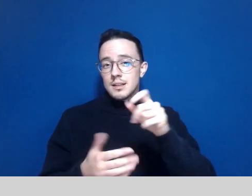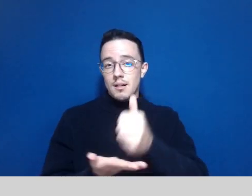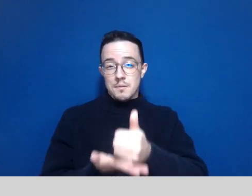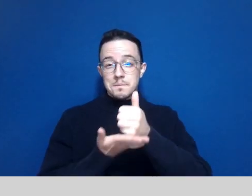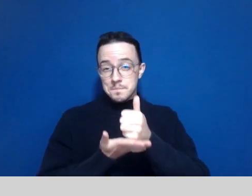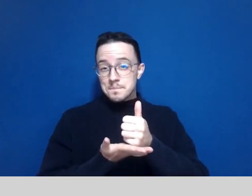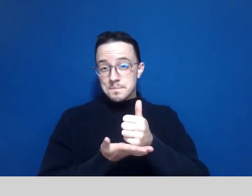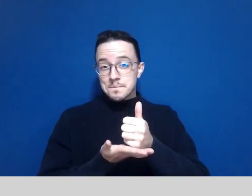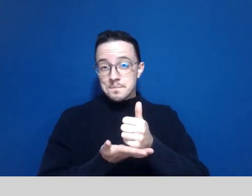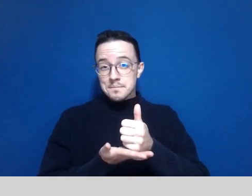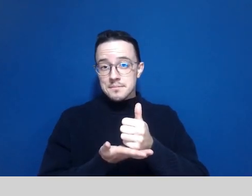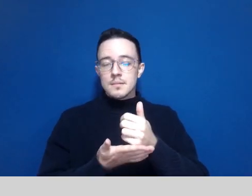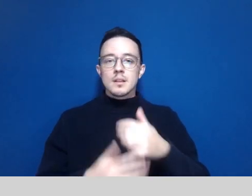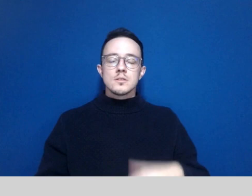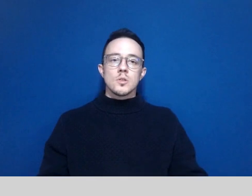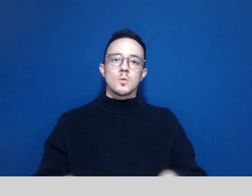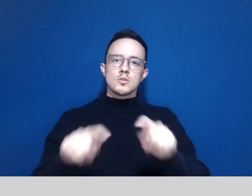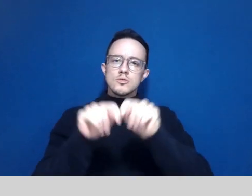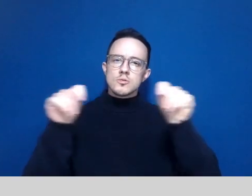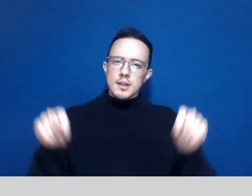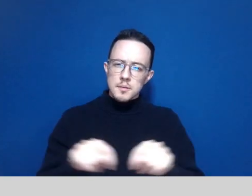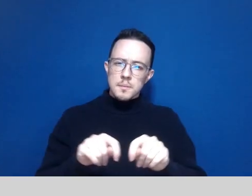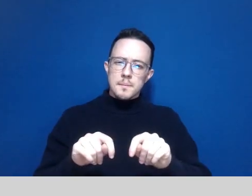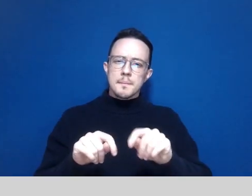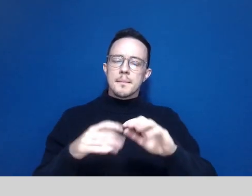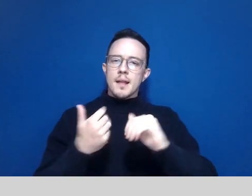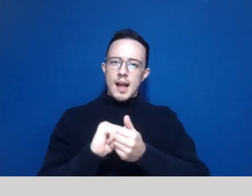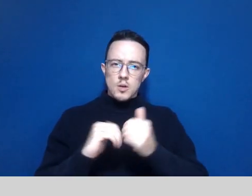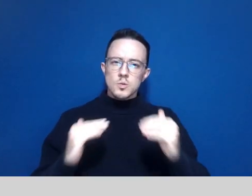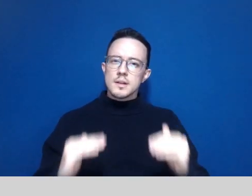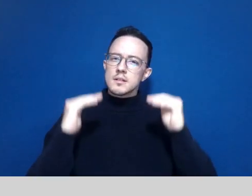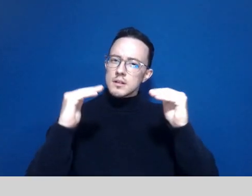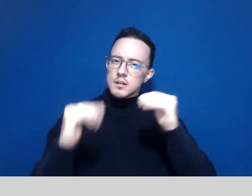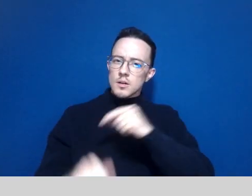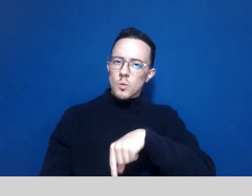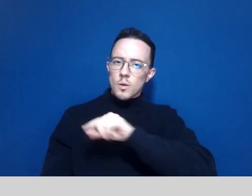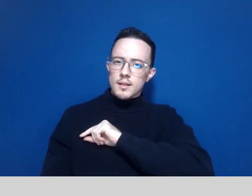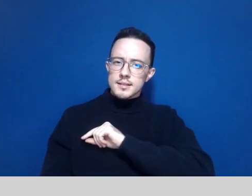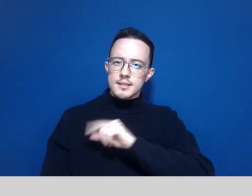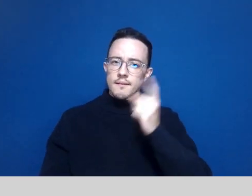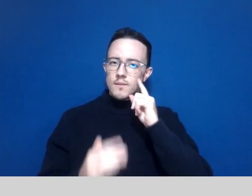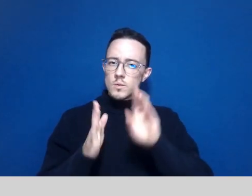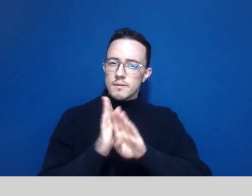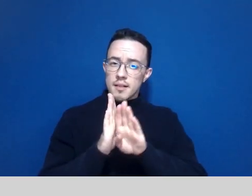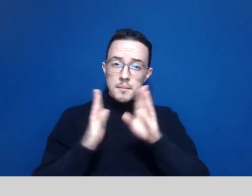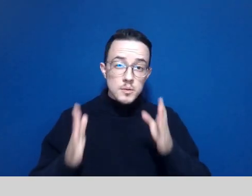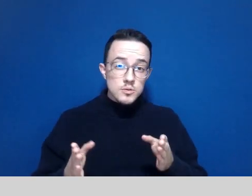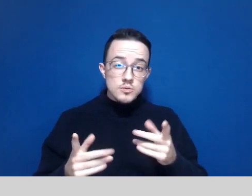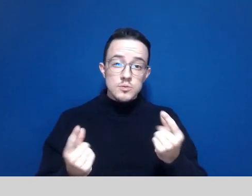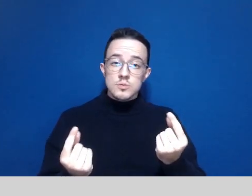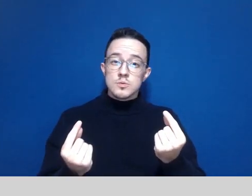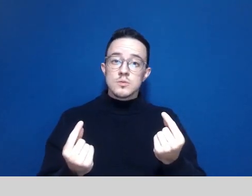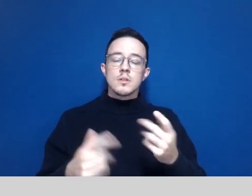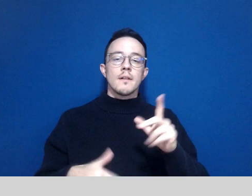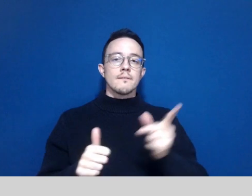that I will need your help with. So how do we truly make transcriptions better for developers?